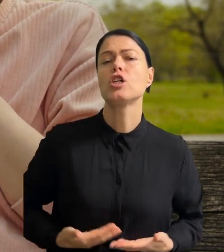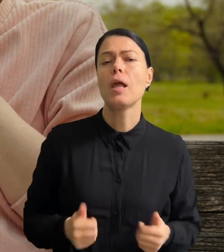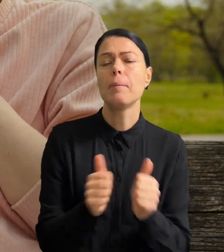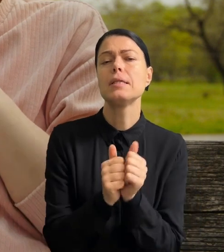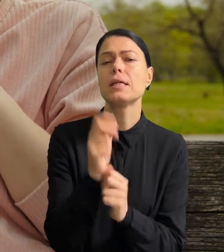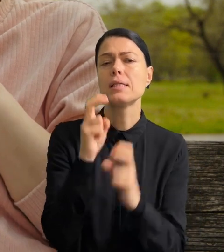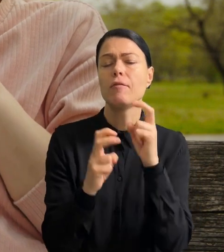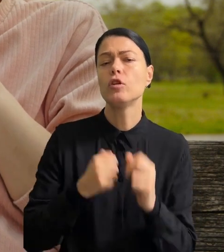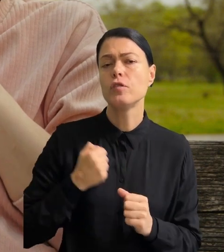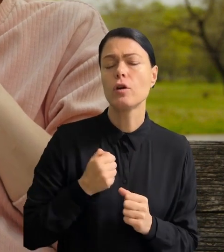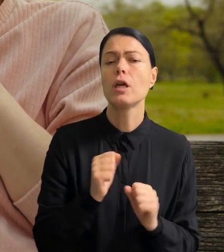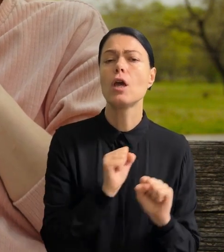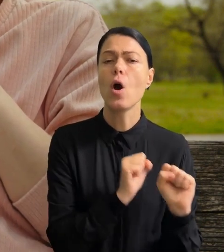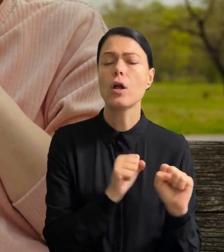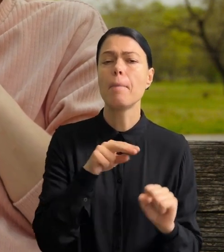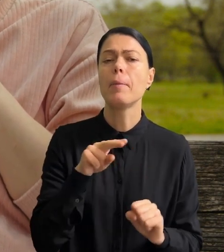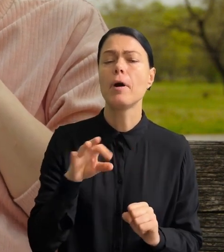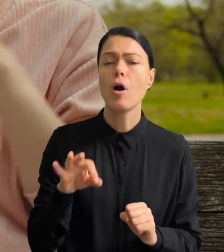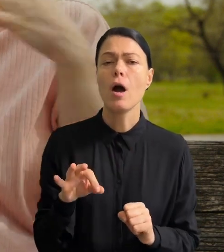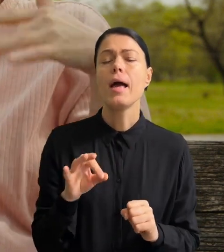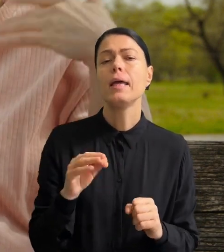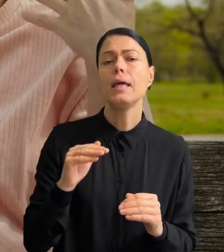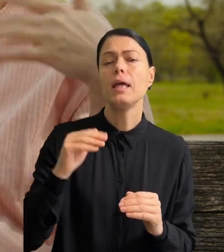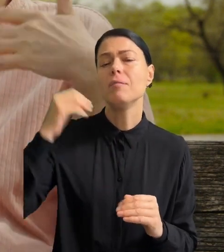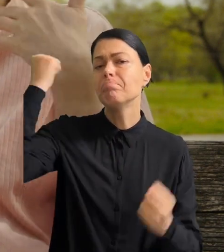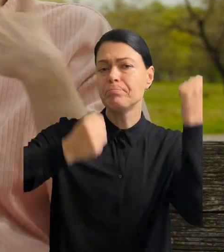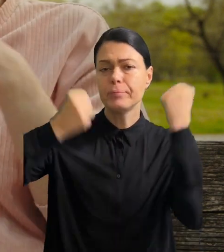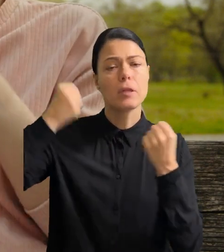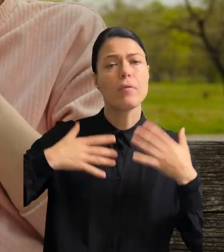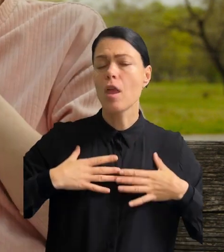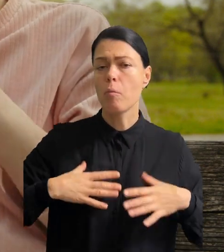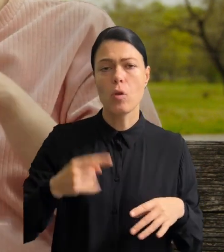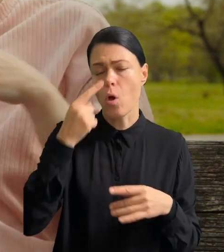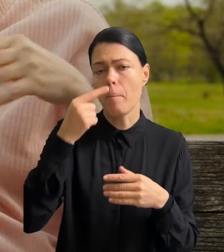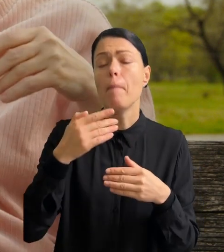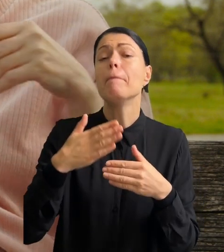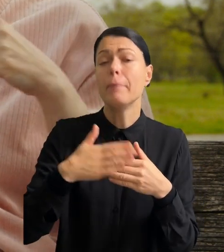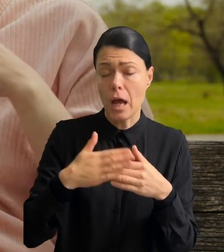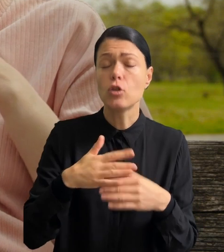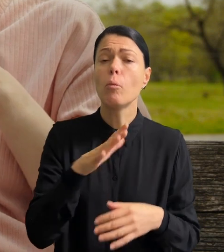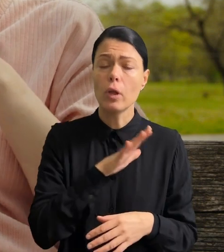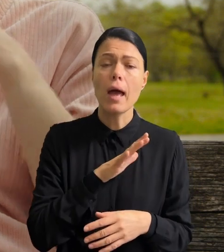The facility was monitored by air defense.There were almost no flights above us. Everything happened next to the houses.